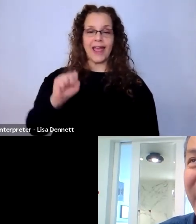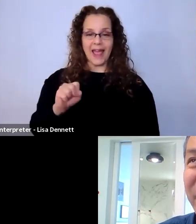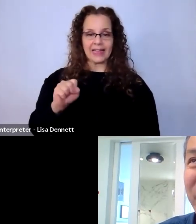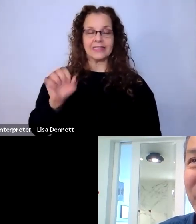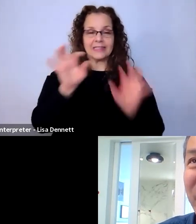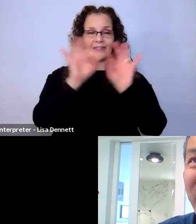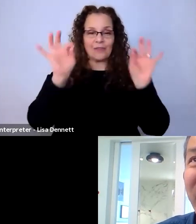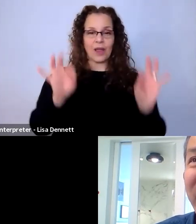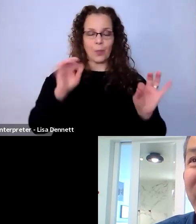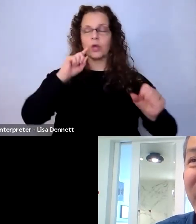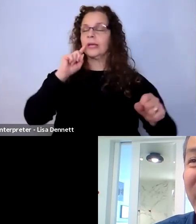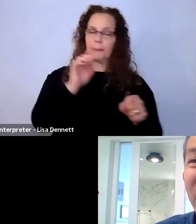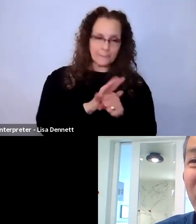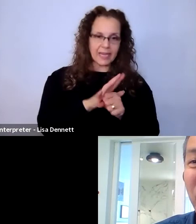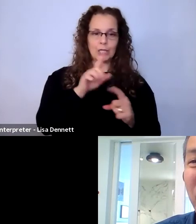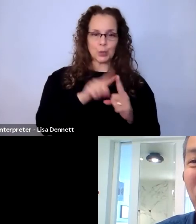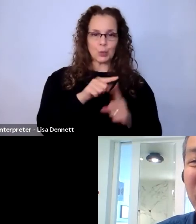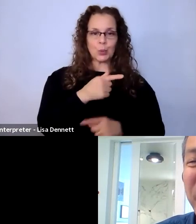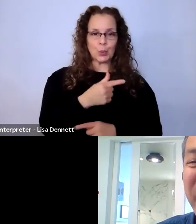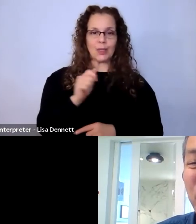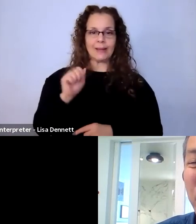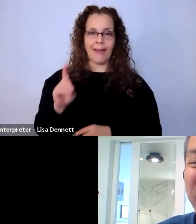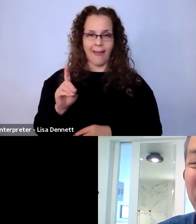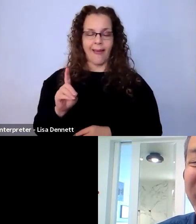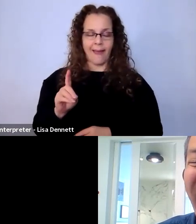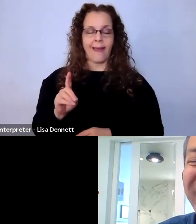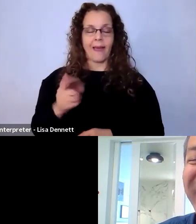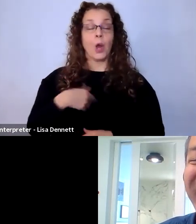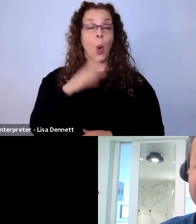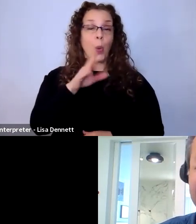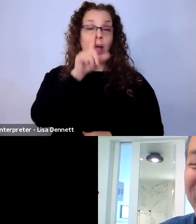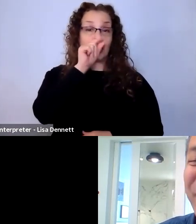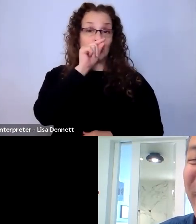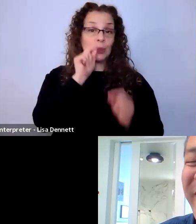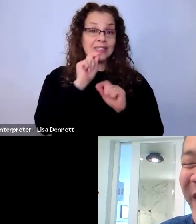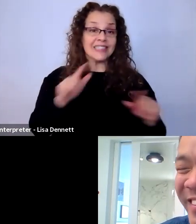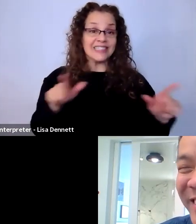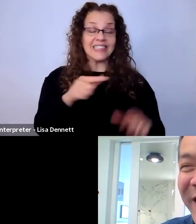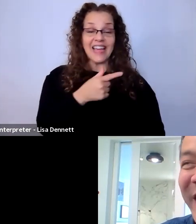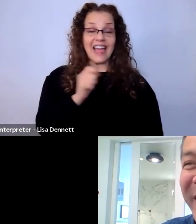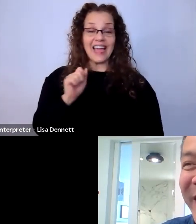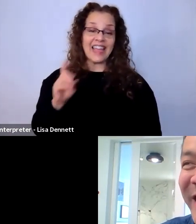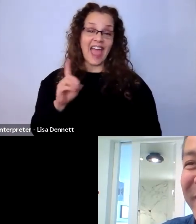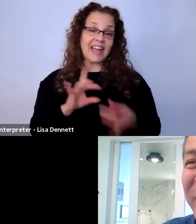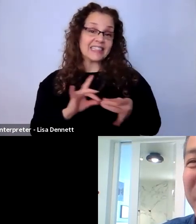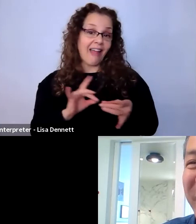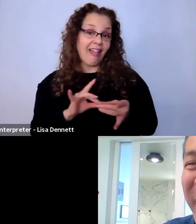we're going to be tweeting about a gad tail there's something fun right. nothing to do with tab.